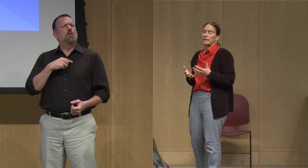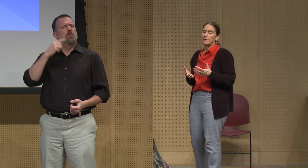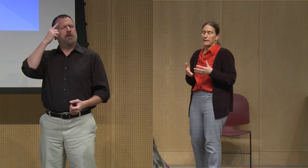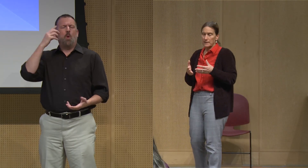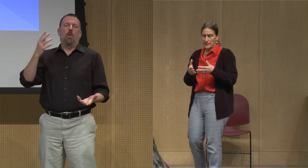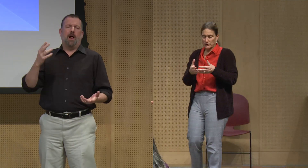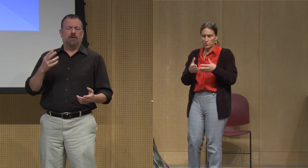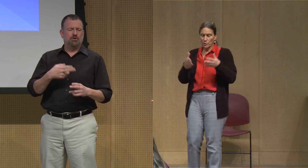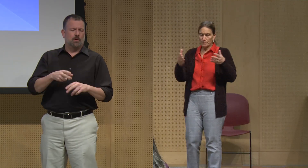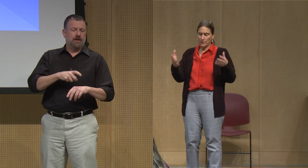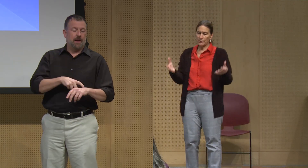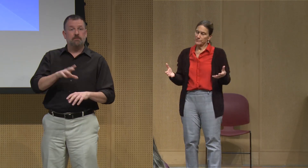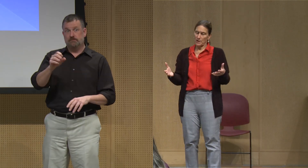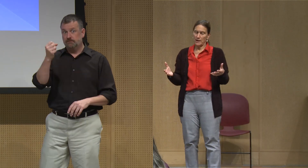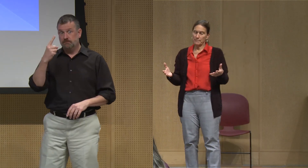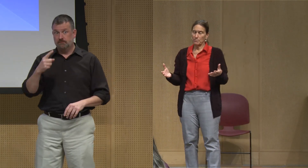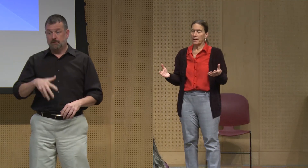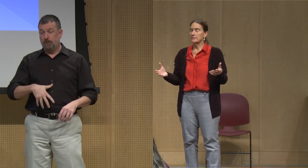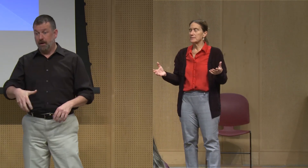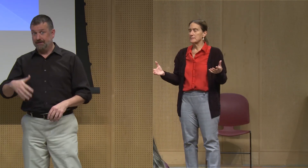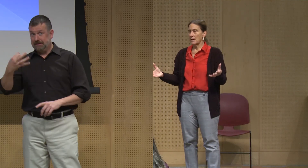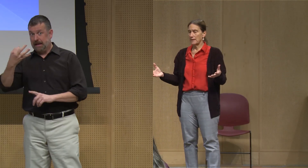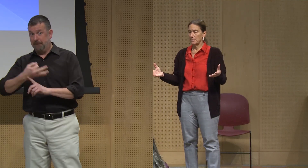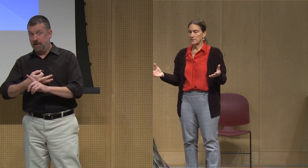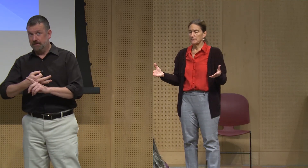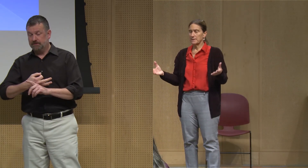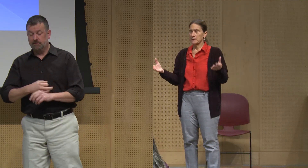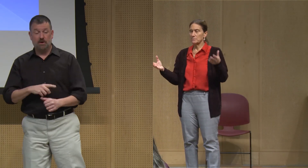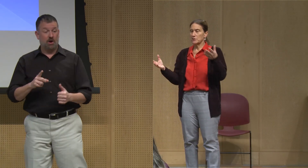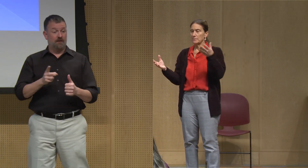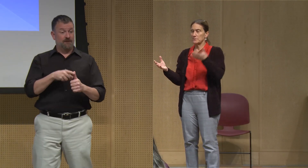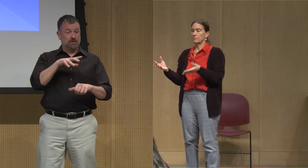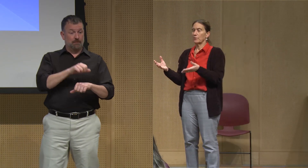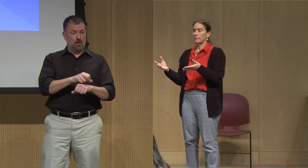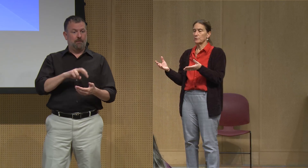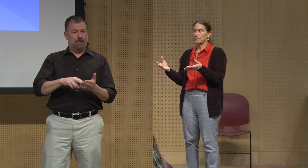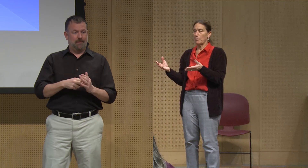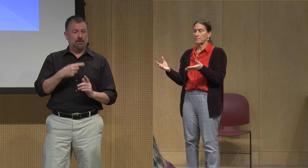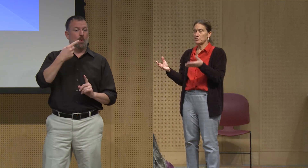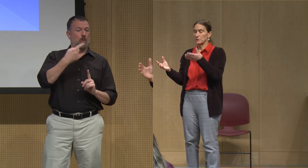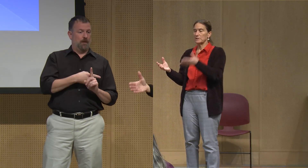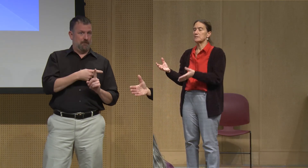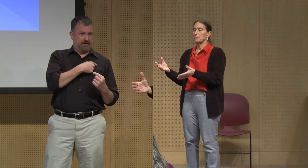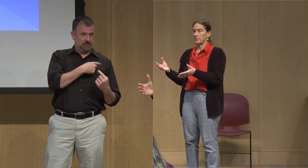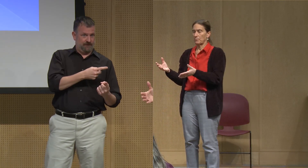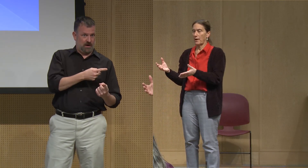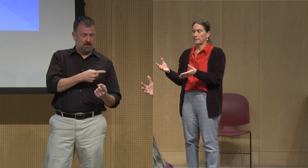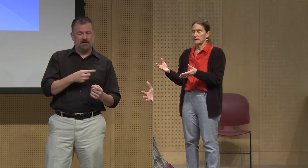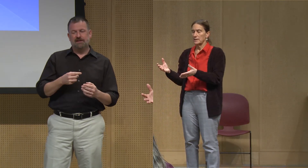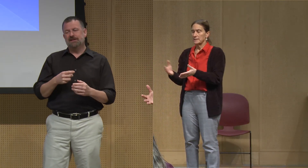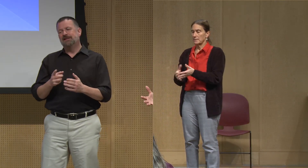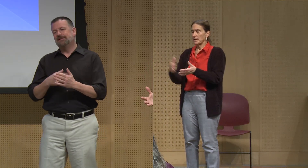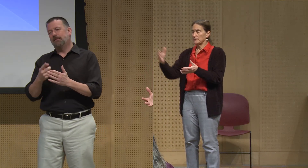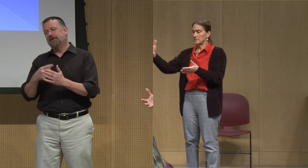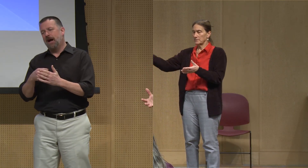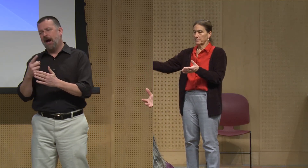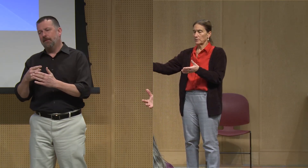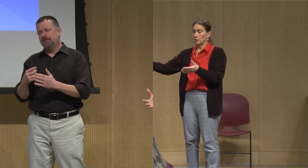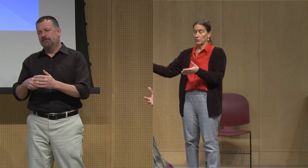THAT IN A SHORT PERIOD OF TIME-- NOW PREGNANCY'S 9 MONTHS. BY THE TIME SHE COMES IN FOR HER FIRST APPOINTMENT, SHE'S AT LEAST A MONTH PREGNANT. SOMETIMES, THEY DELIVER A LITTLE EARLY.